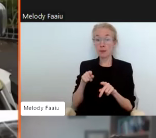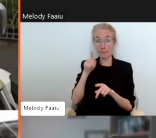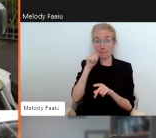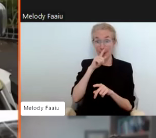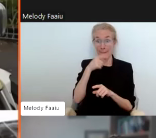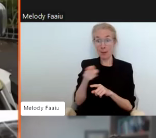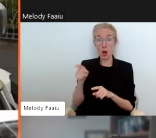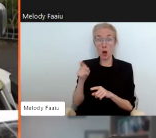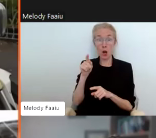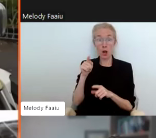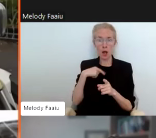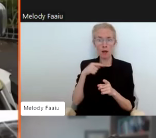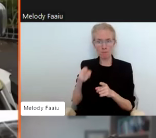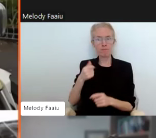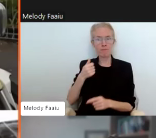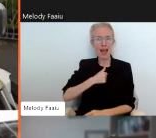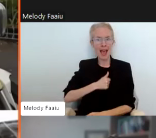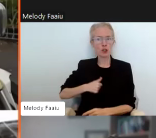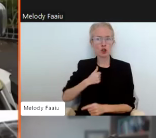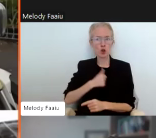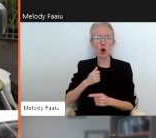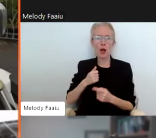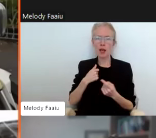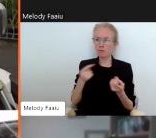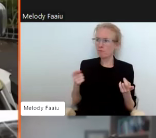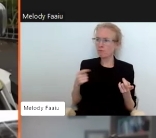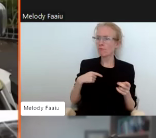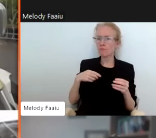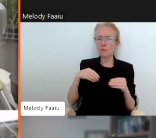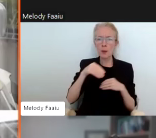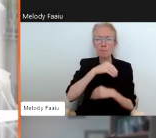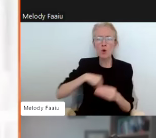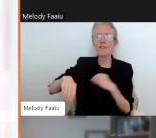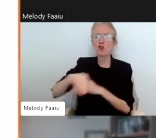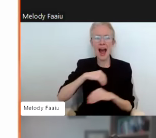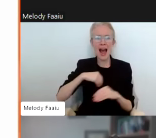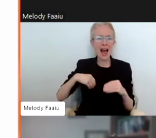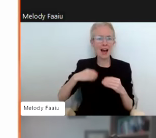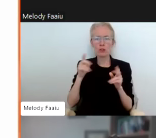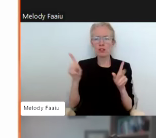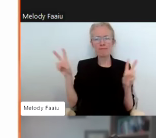freedom of movement. And this brings me on to universal design, which